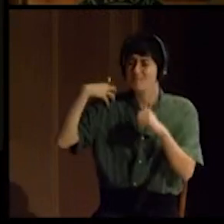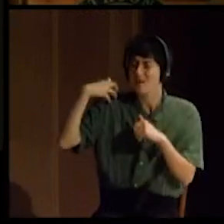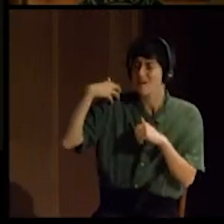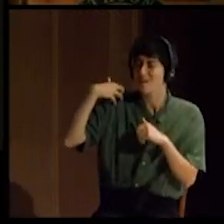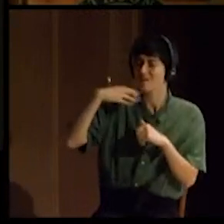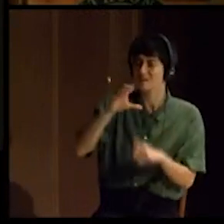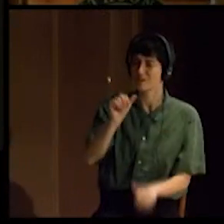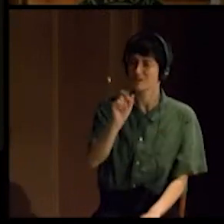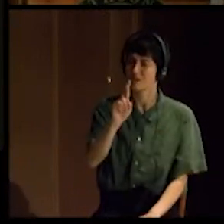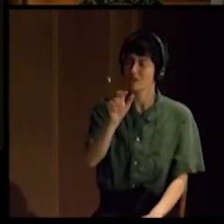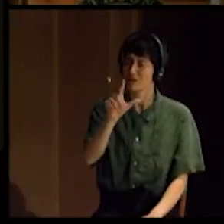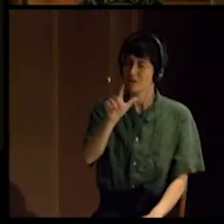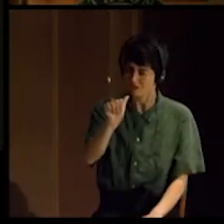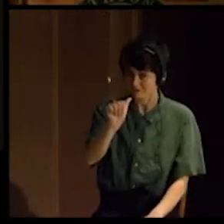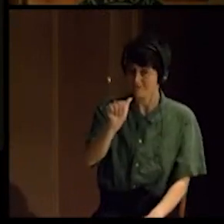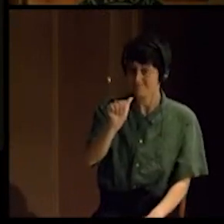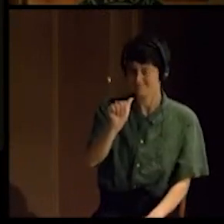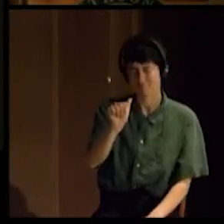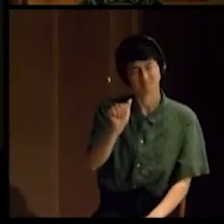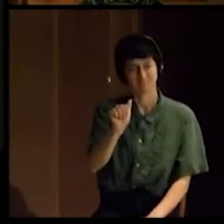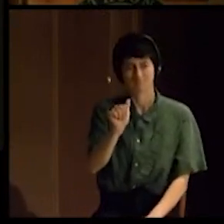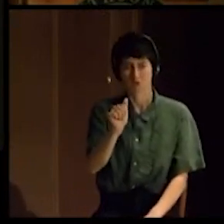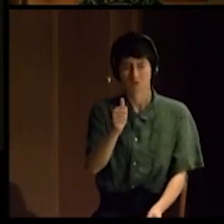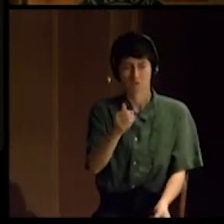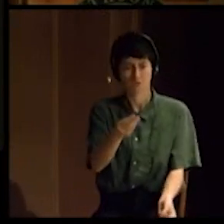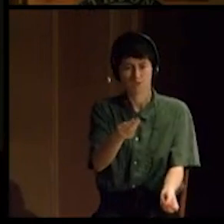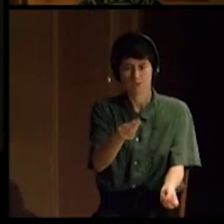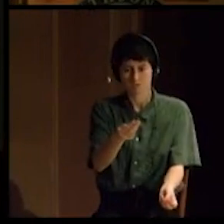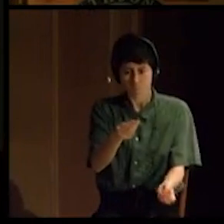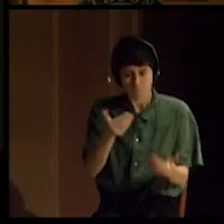But I also got to work with a lot of education